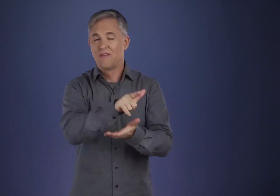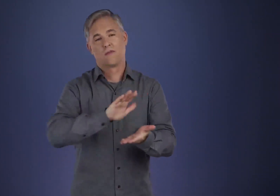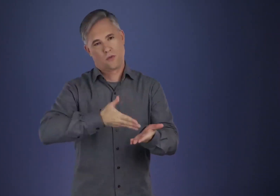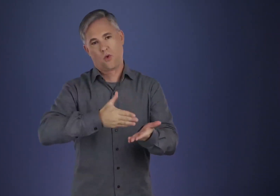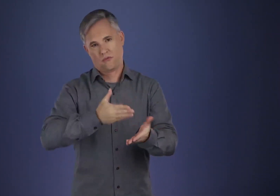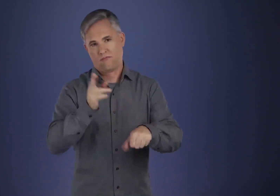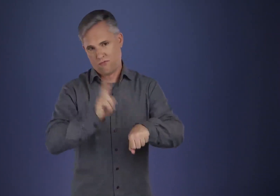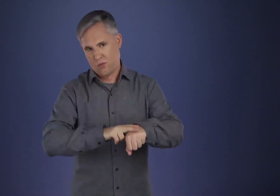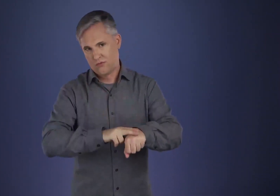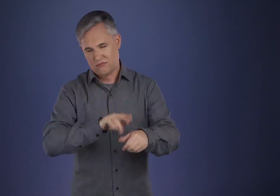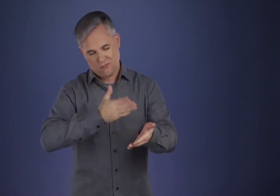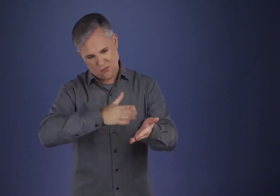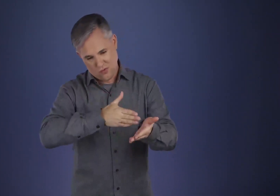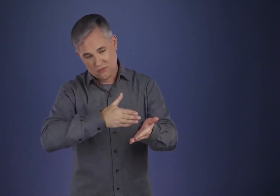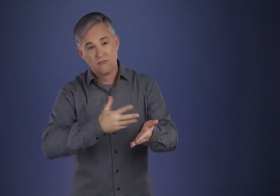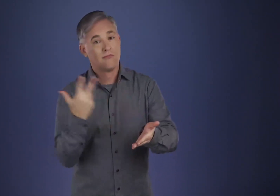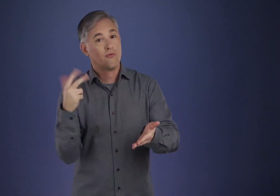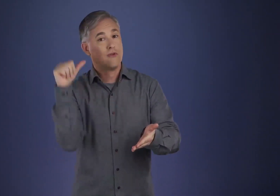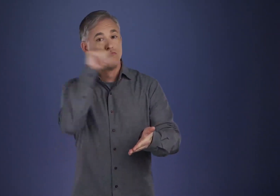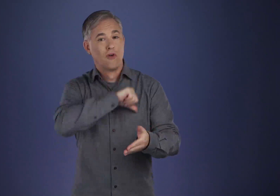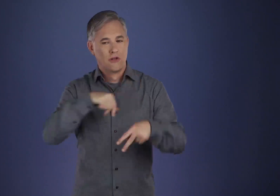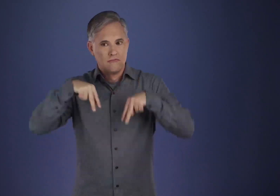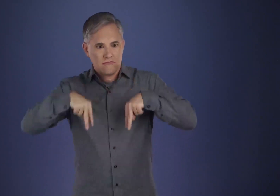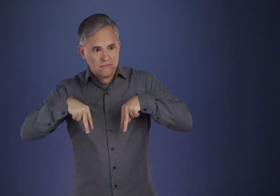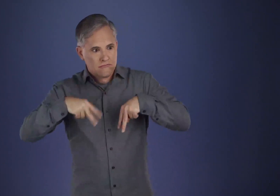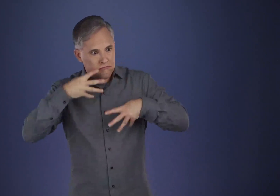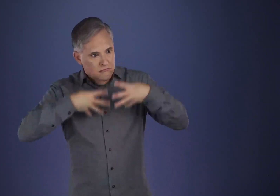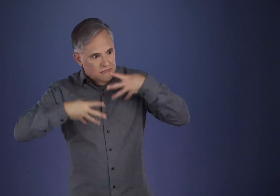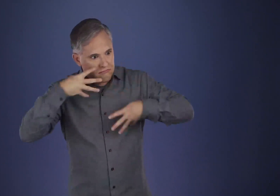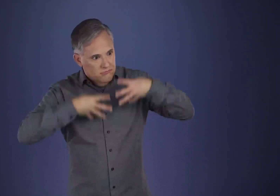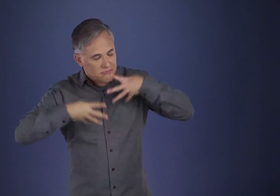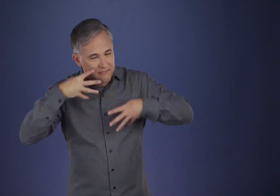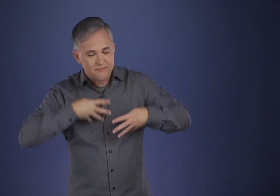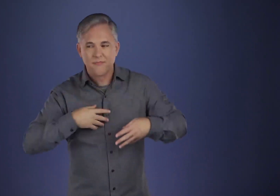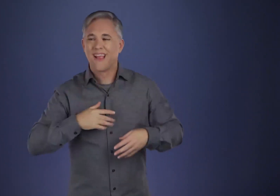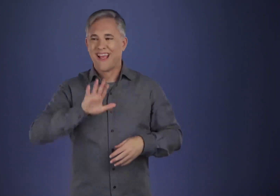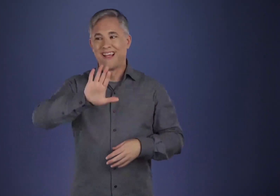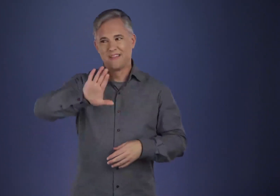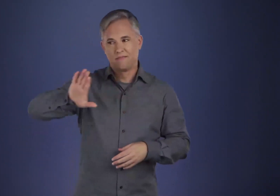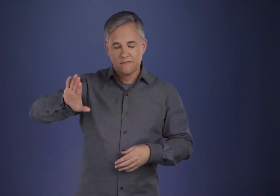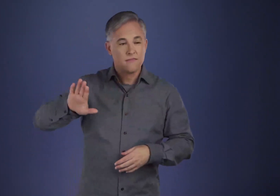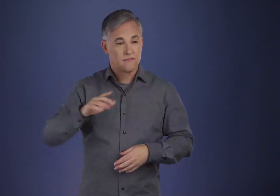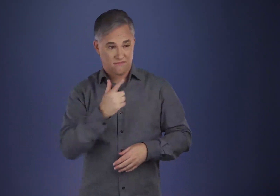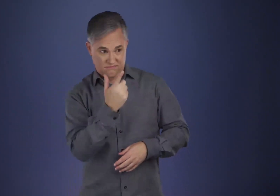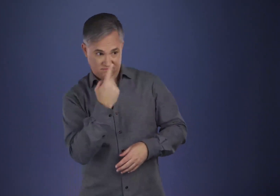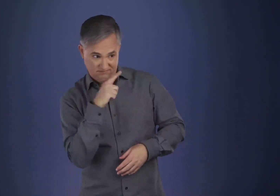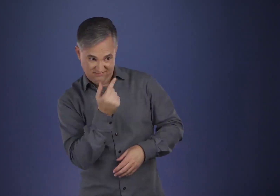Arriving home, I found Lois cooking as usual, while three drunks looked hungrily on from the kitchen door.